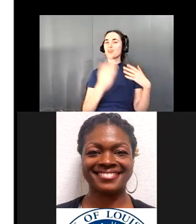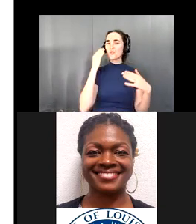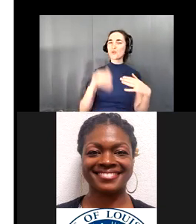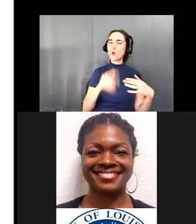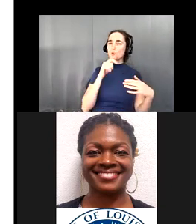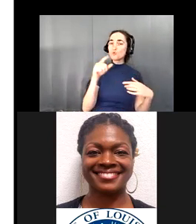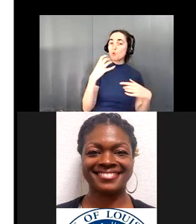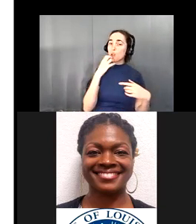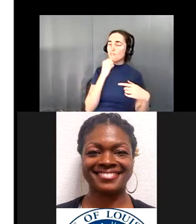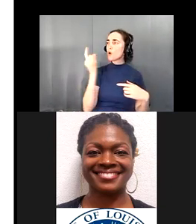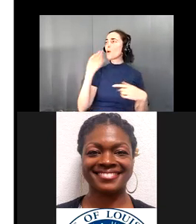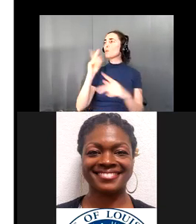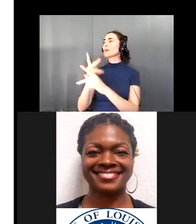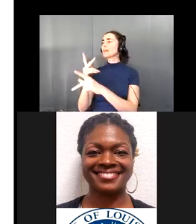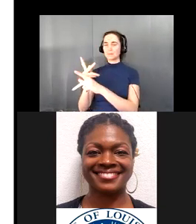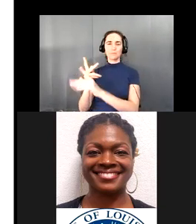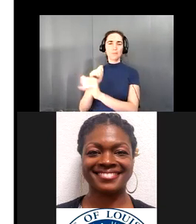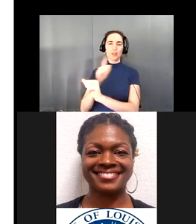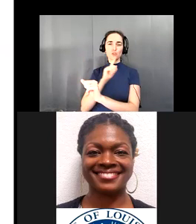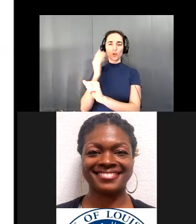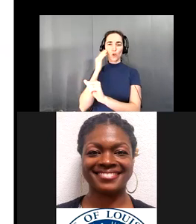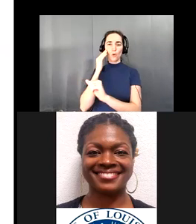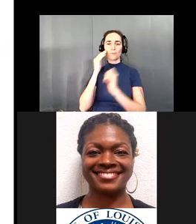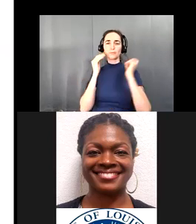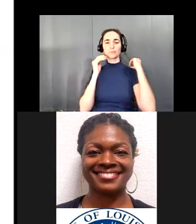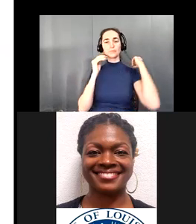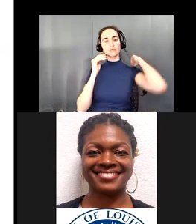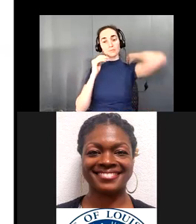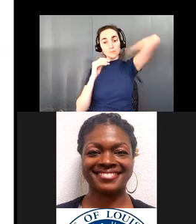where they'll keep it. Sometimes that's not on a necklace or on a wristband, it could